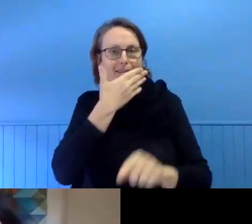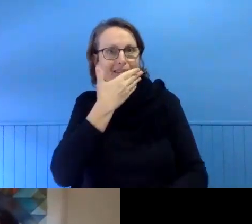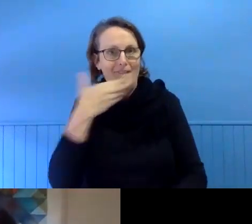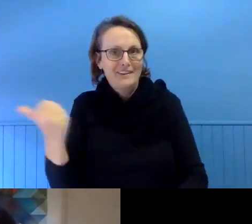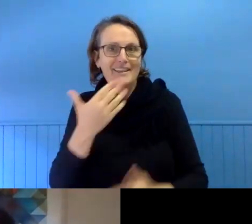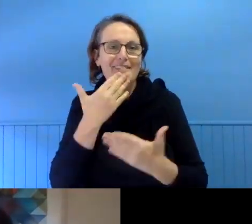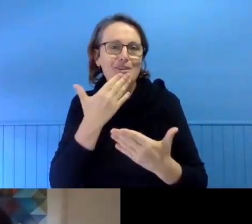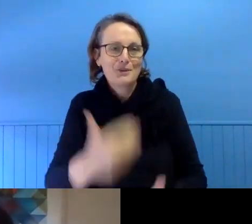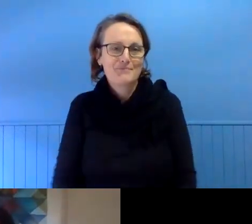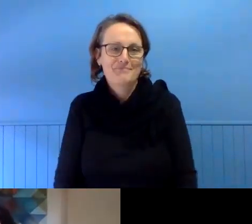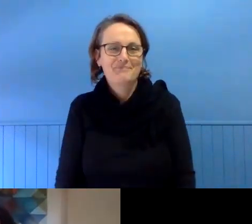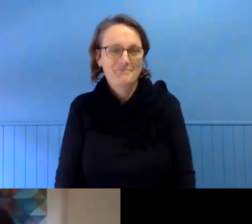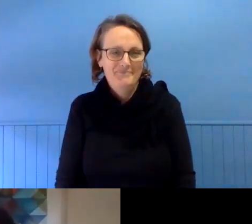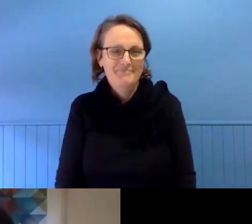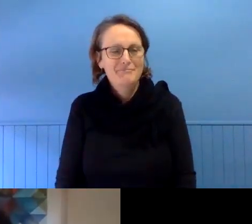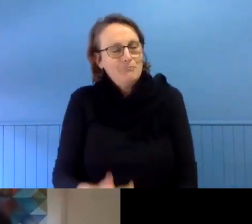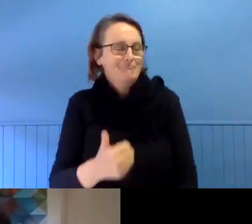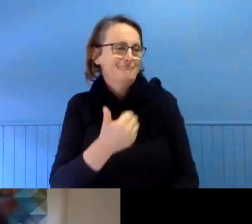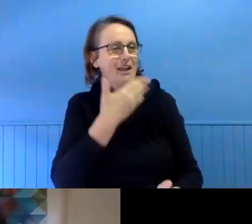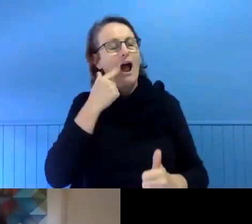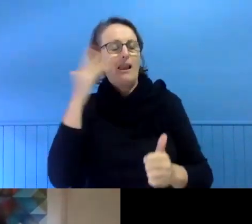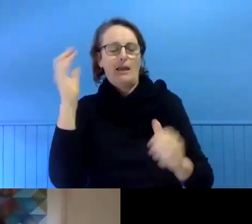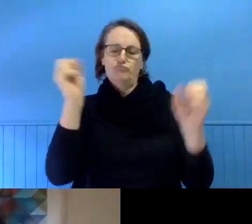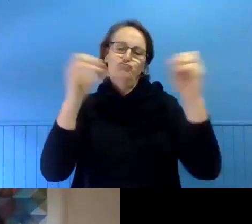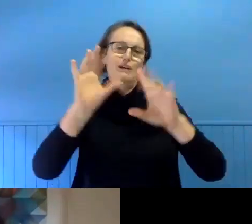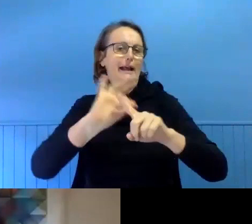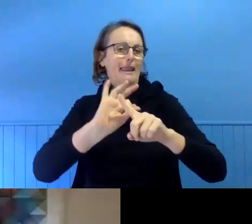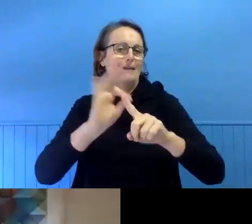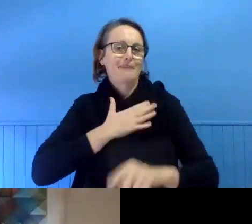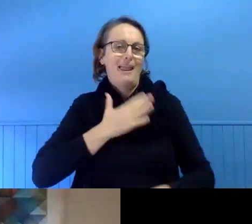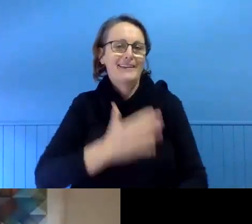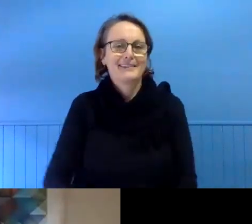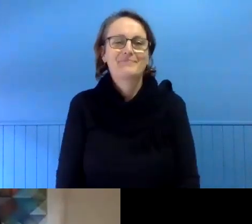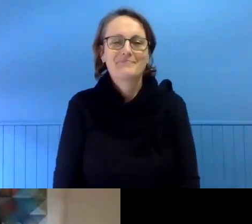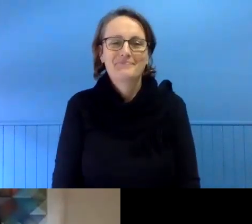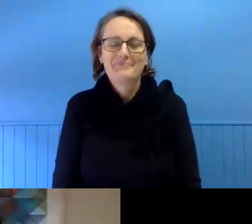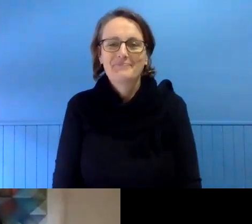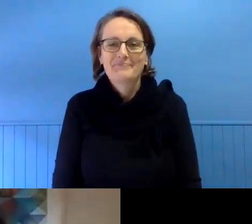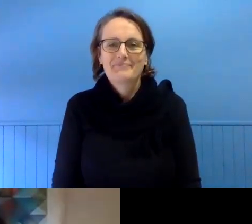So welcome. I like things to be colourful. , I hope everyone spends